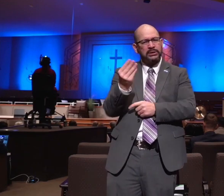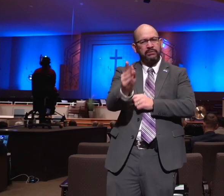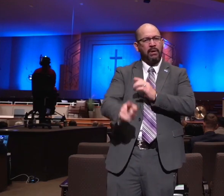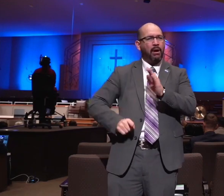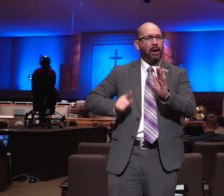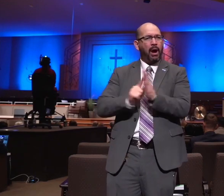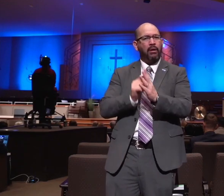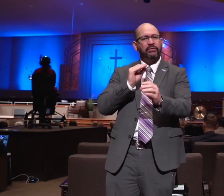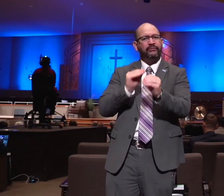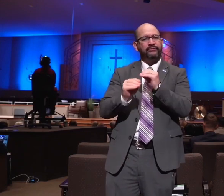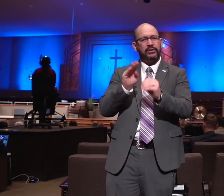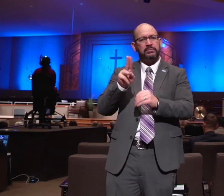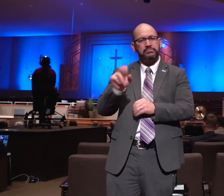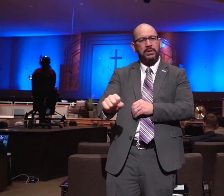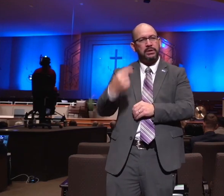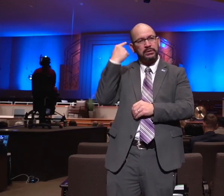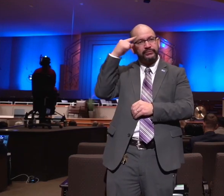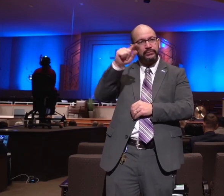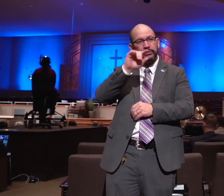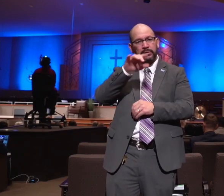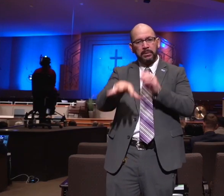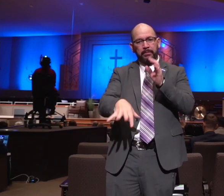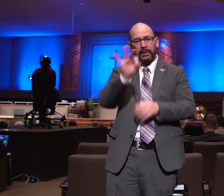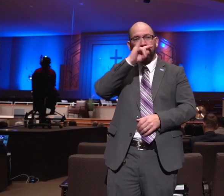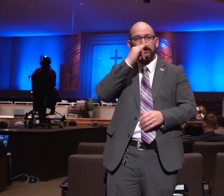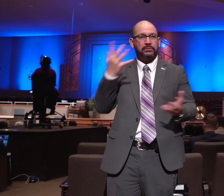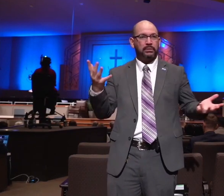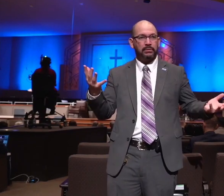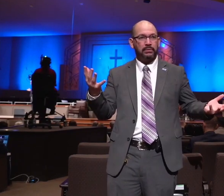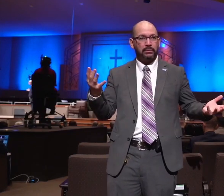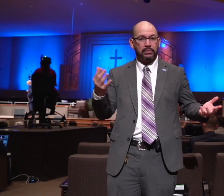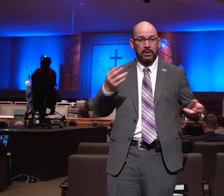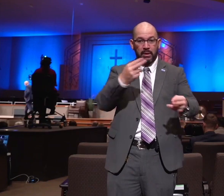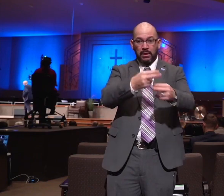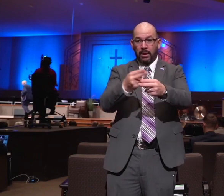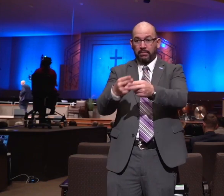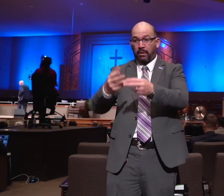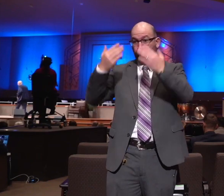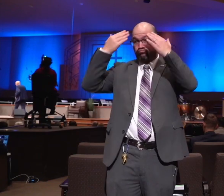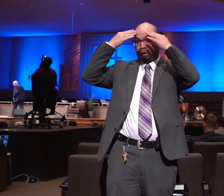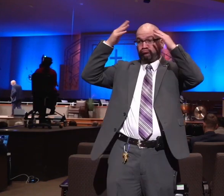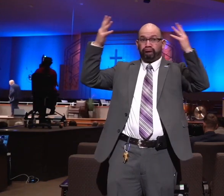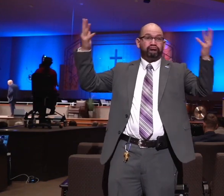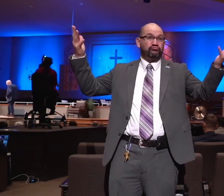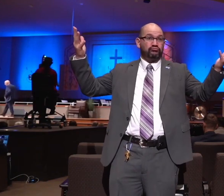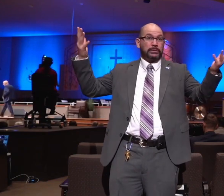making it run for the next Sunday